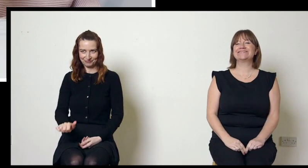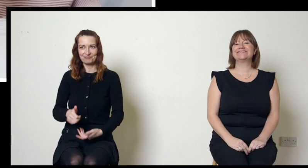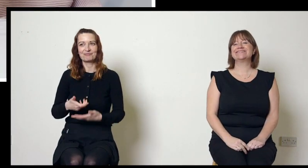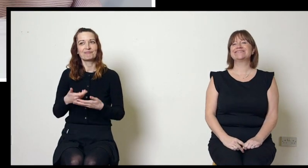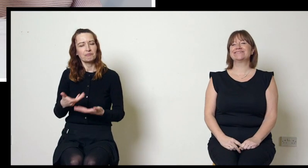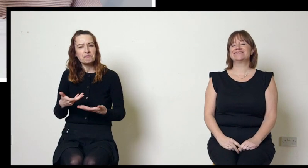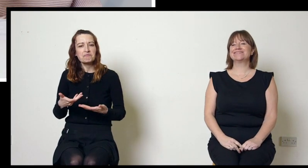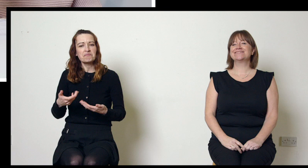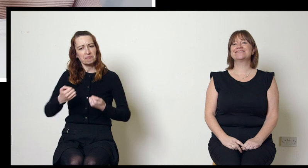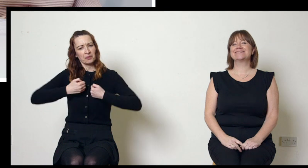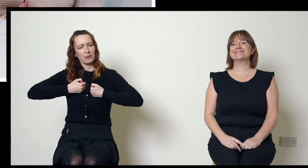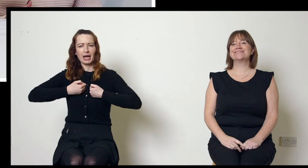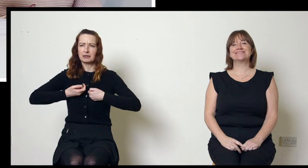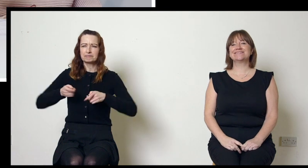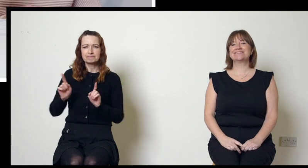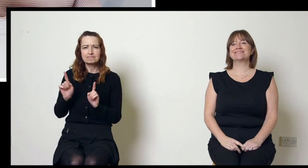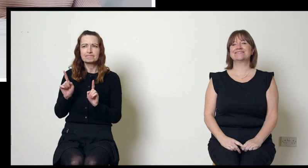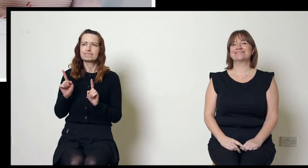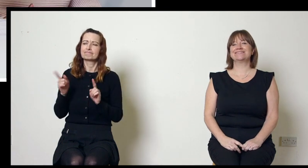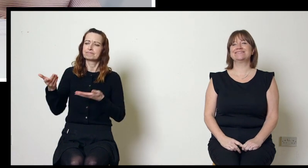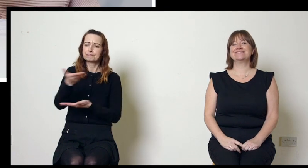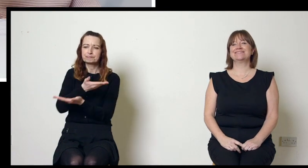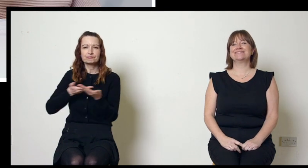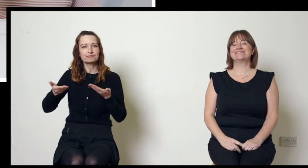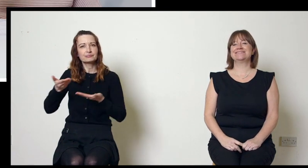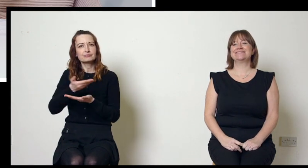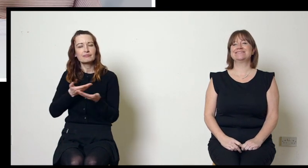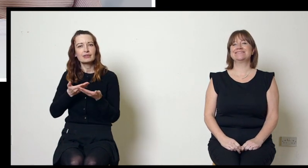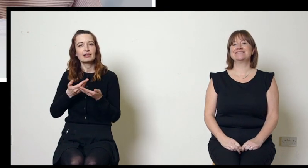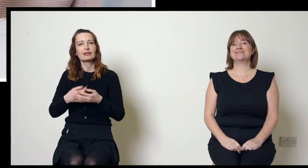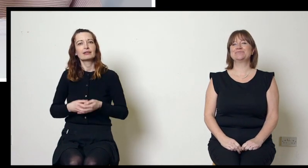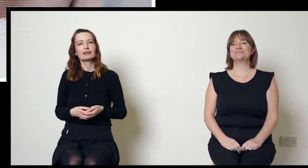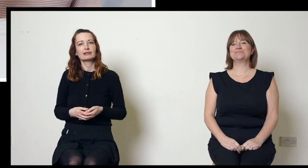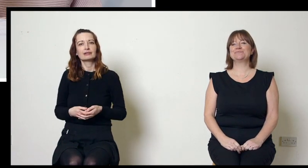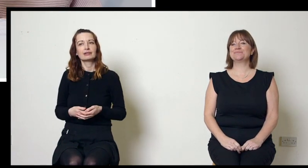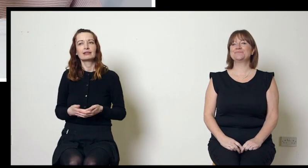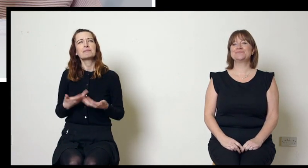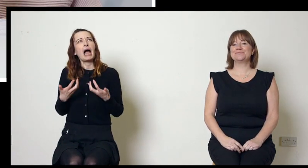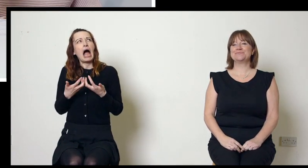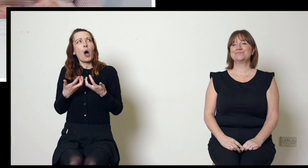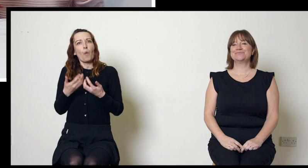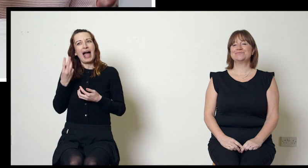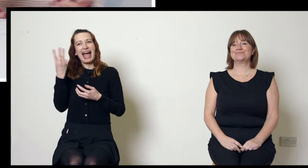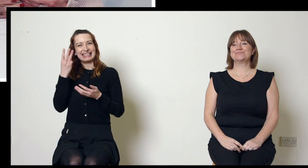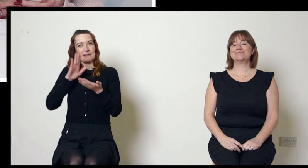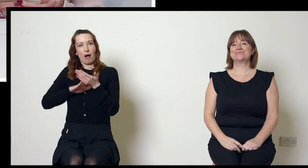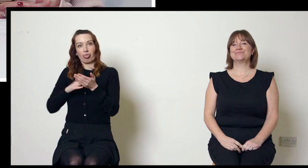So, we are going to be having a chat about how in the last 18 months we've worked together